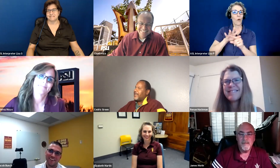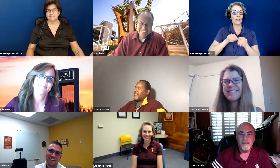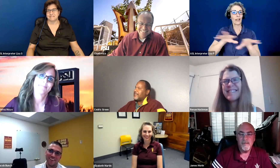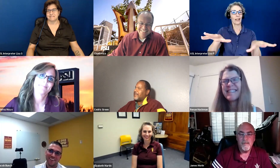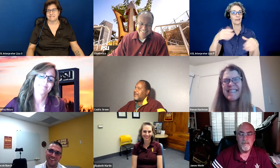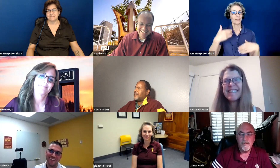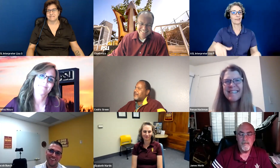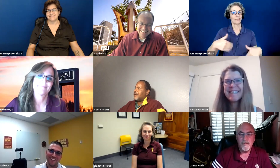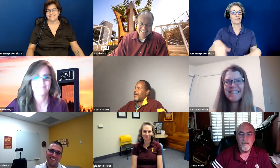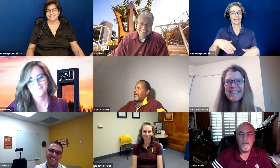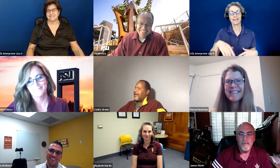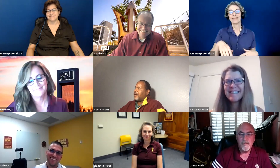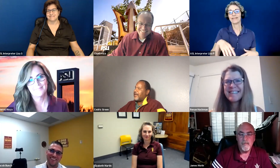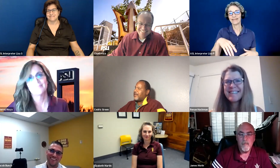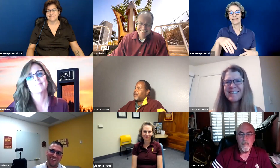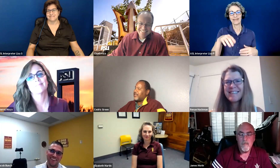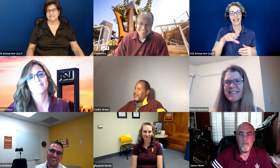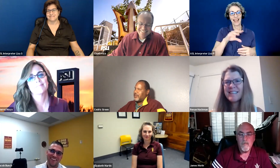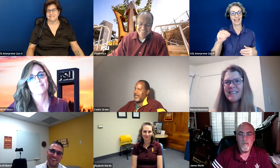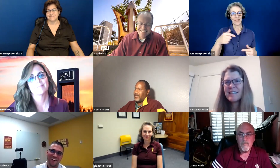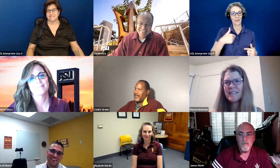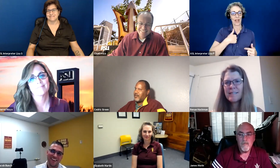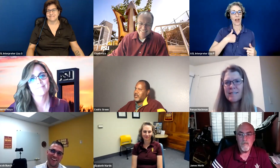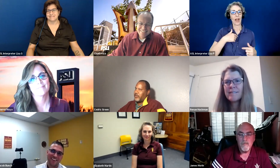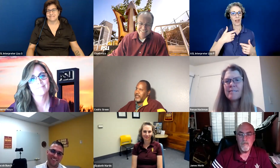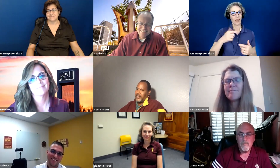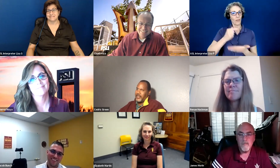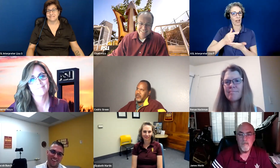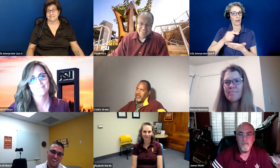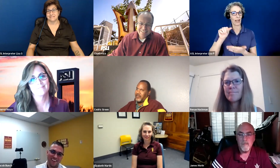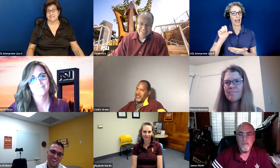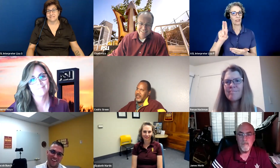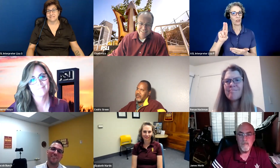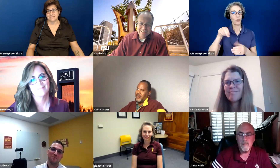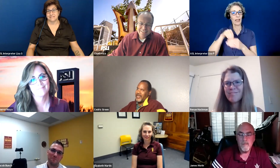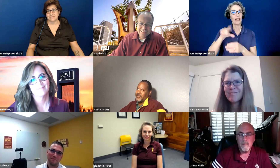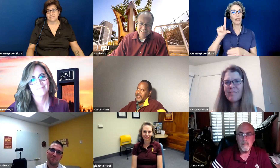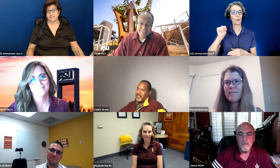And I am an alumni. I graduated in 2017 with my bachelor's in history